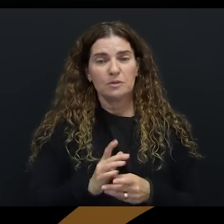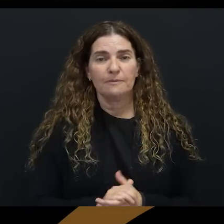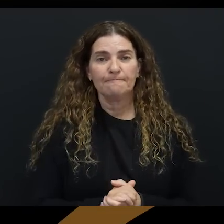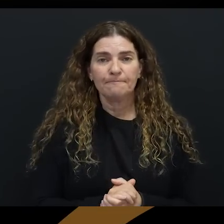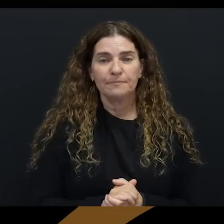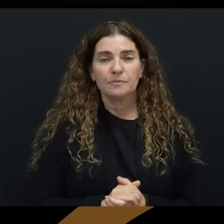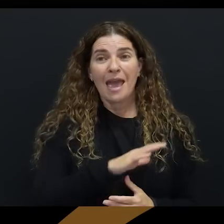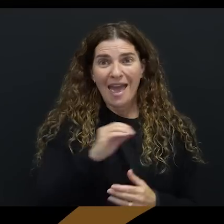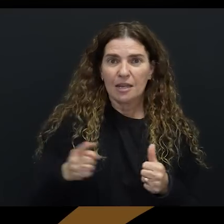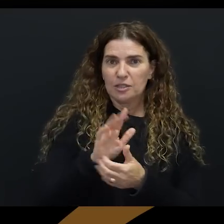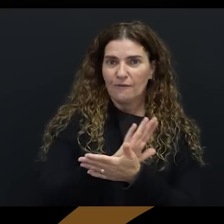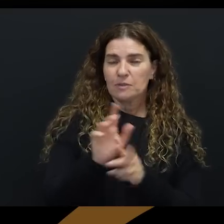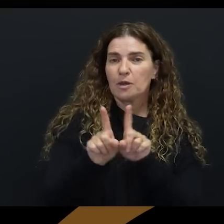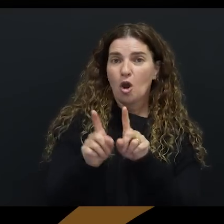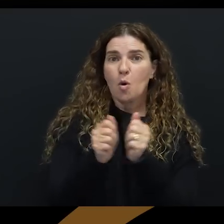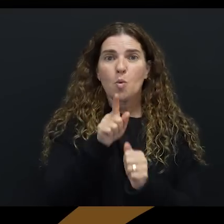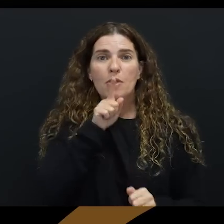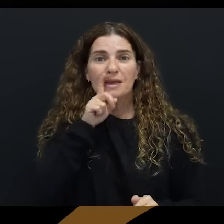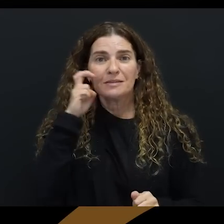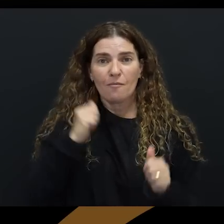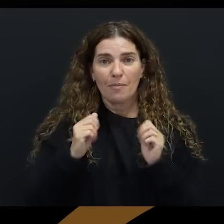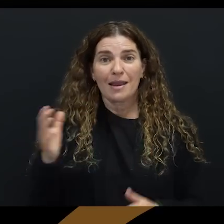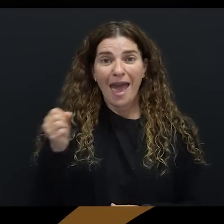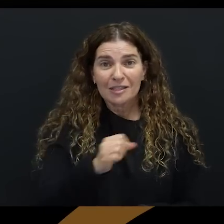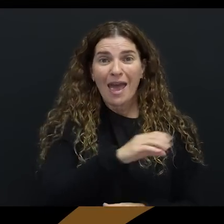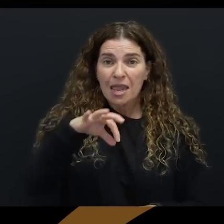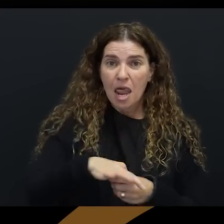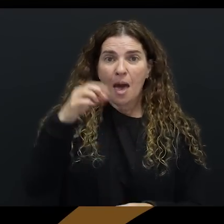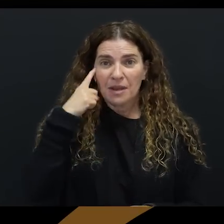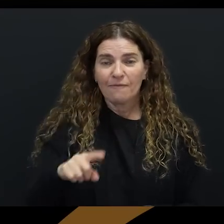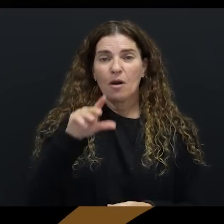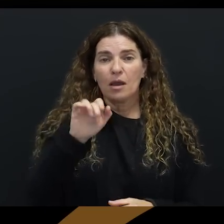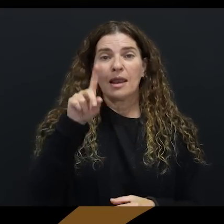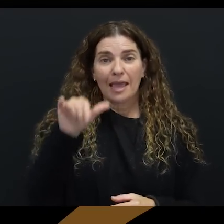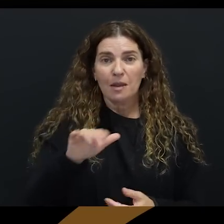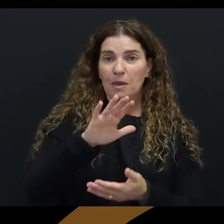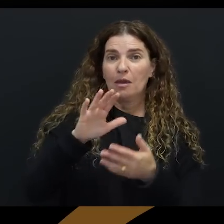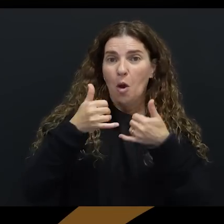It was so well directed and produced. And it being the first film starring a DeafBlind actor nominated